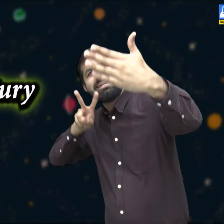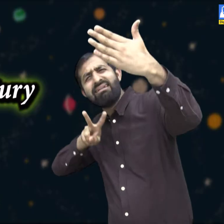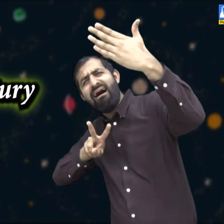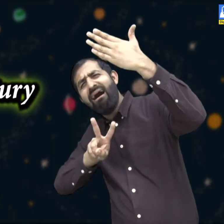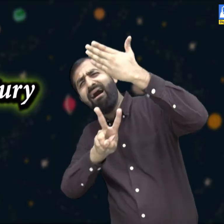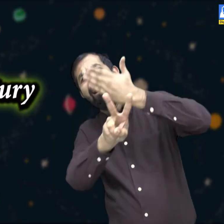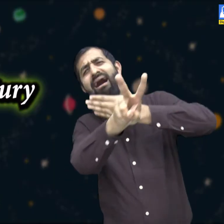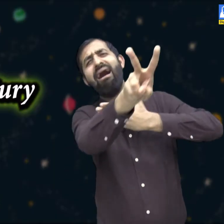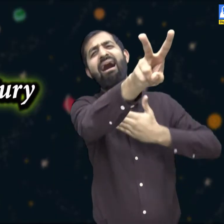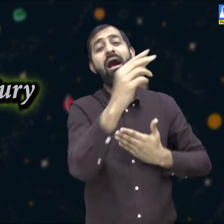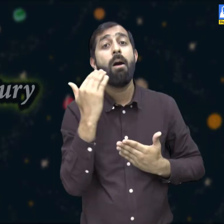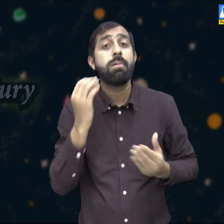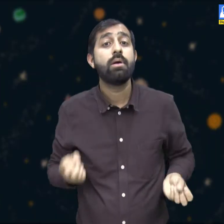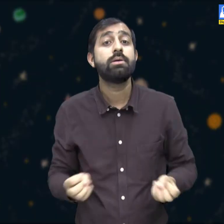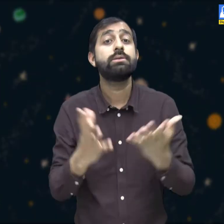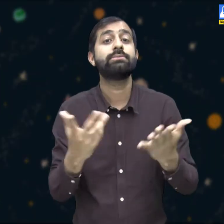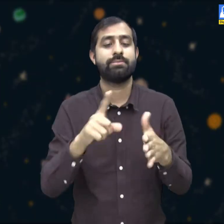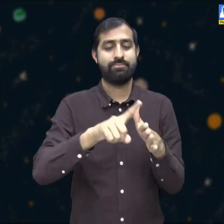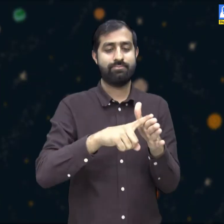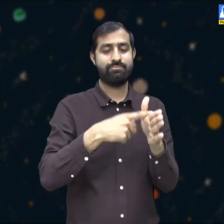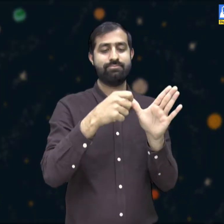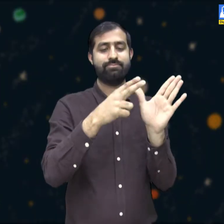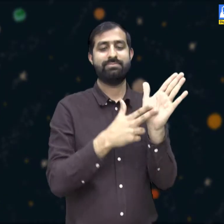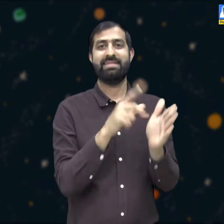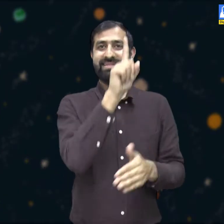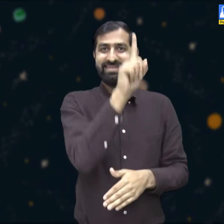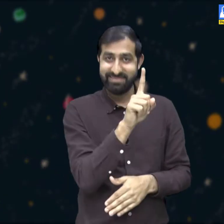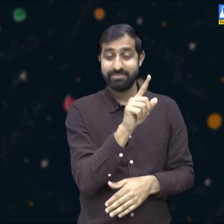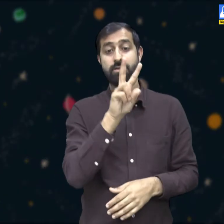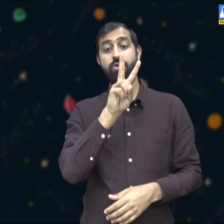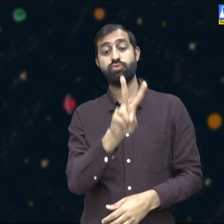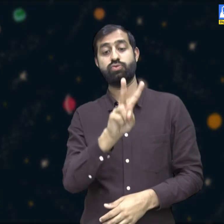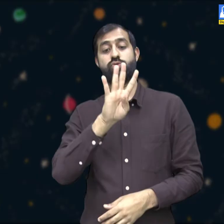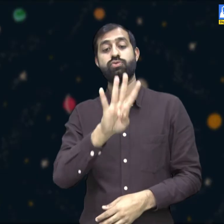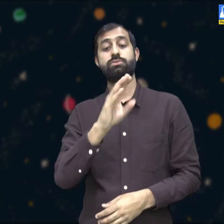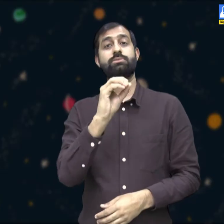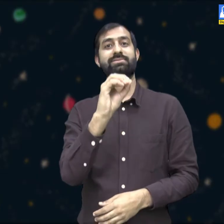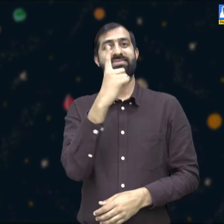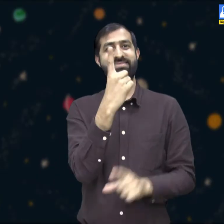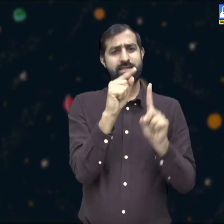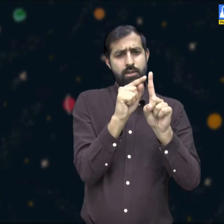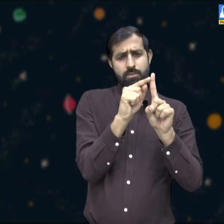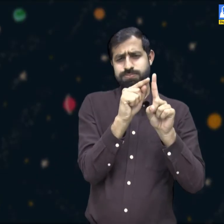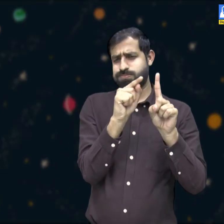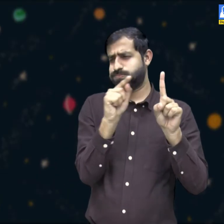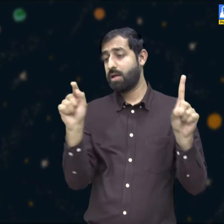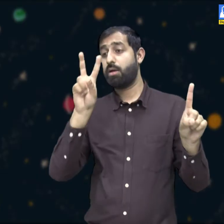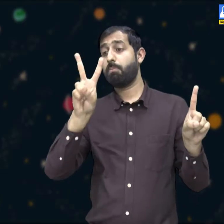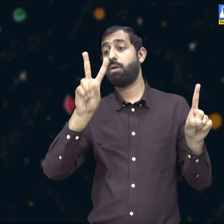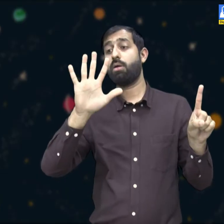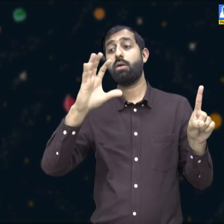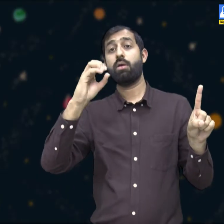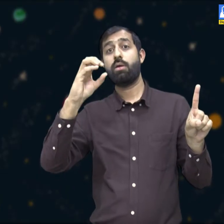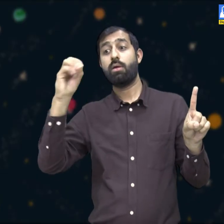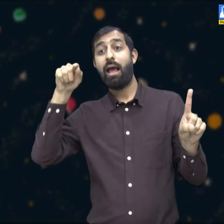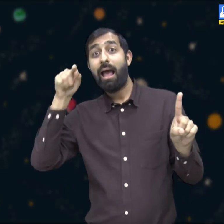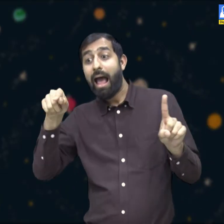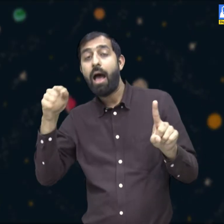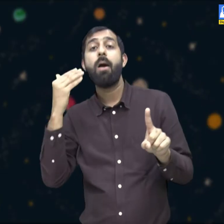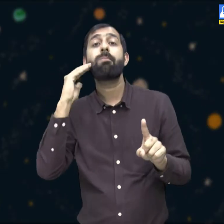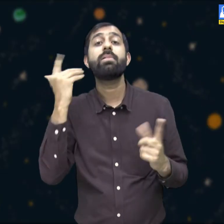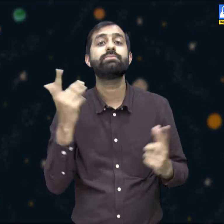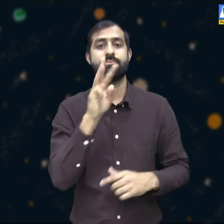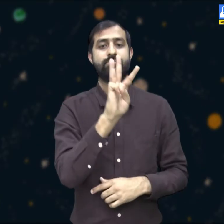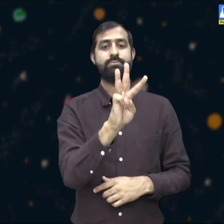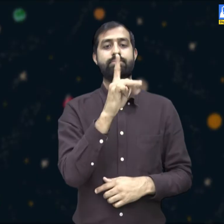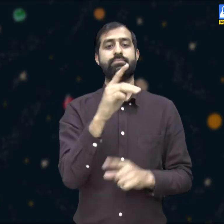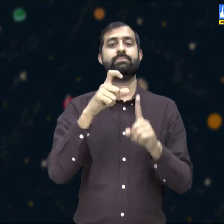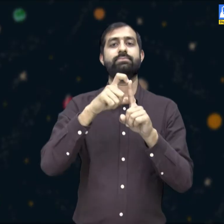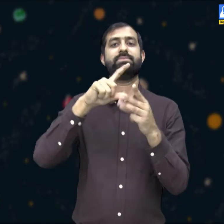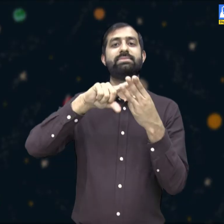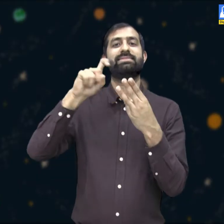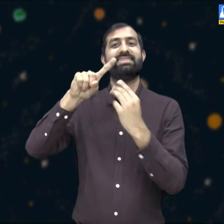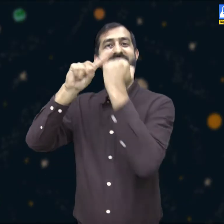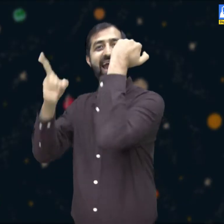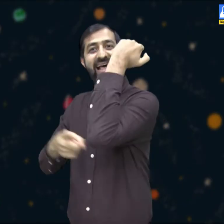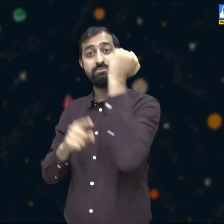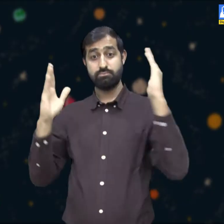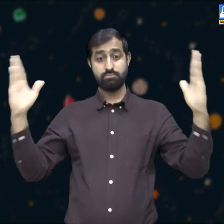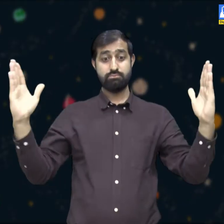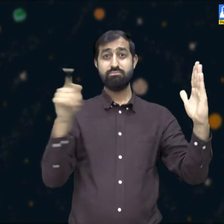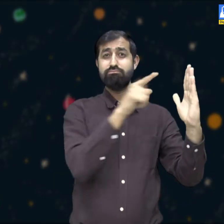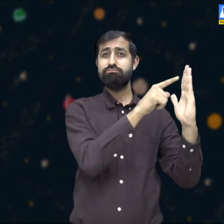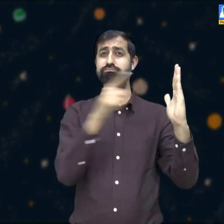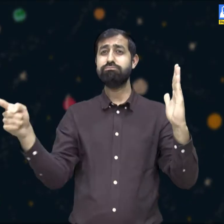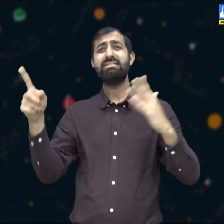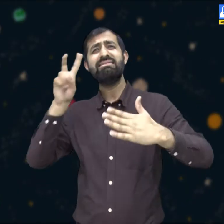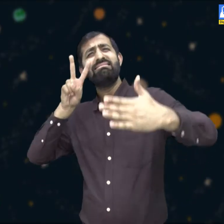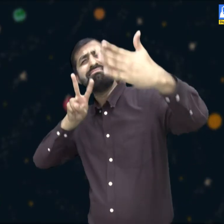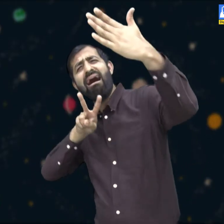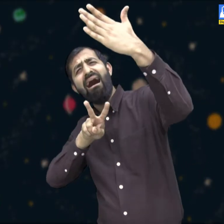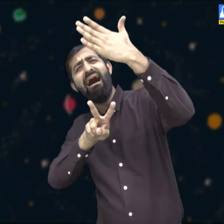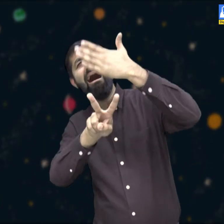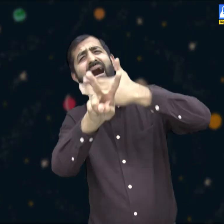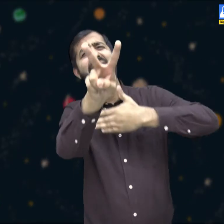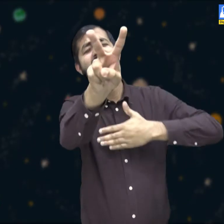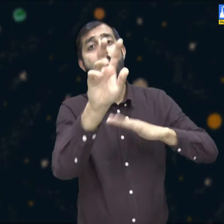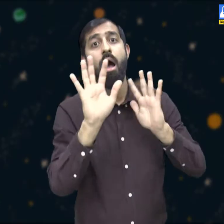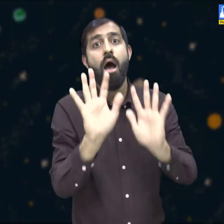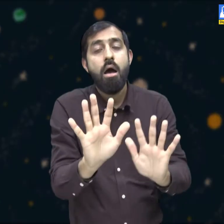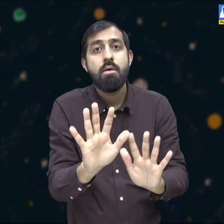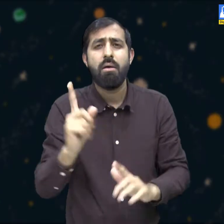25th century will begin on first January 2401 and end on 31st December 2500.